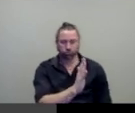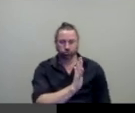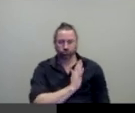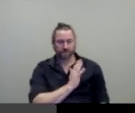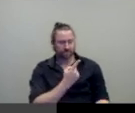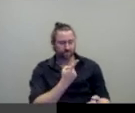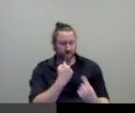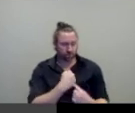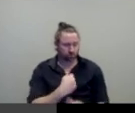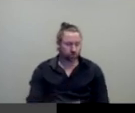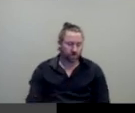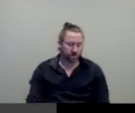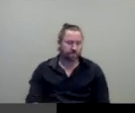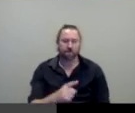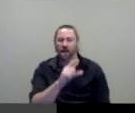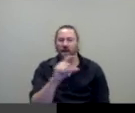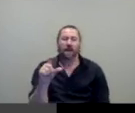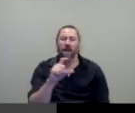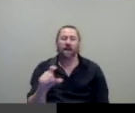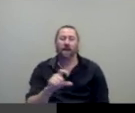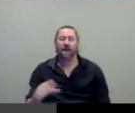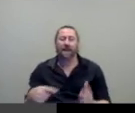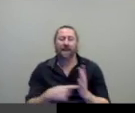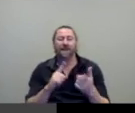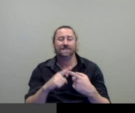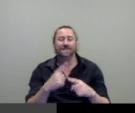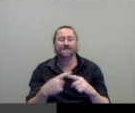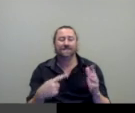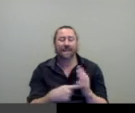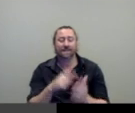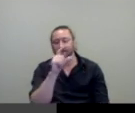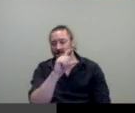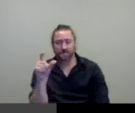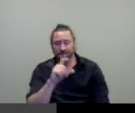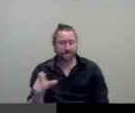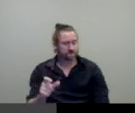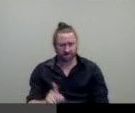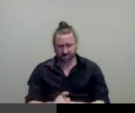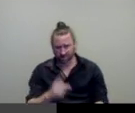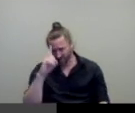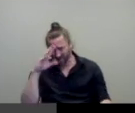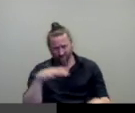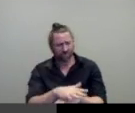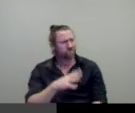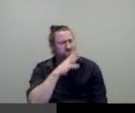but his text is just as confronting and cryptic as an abstract artwork